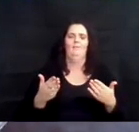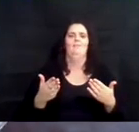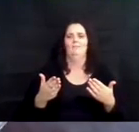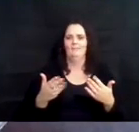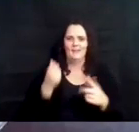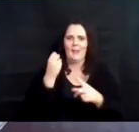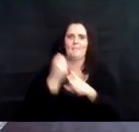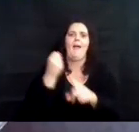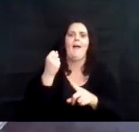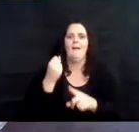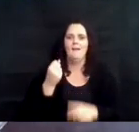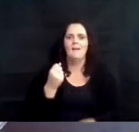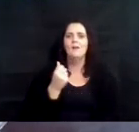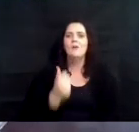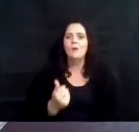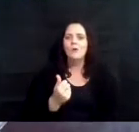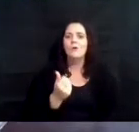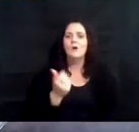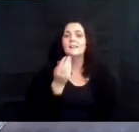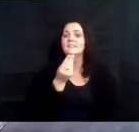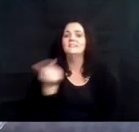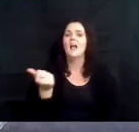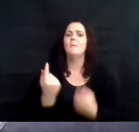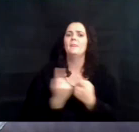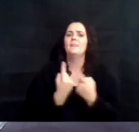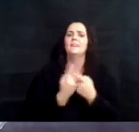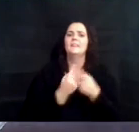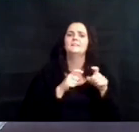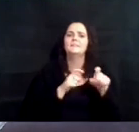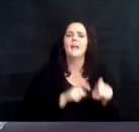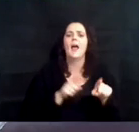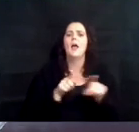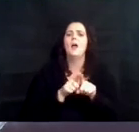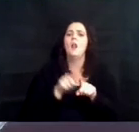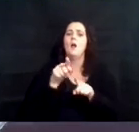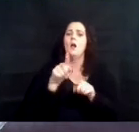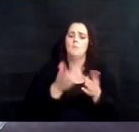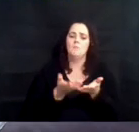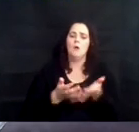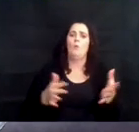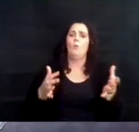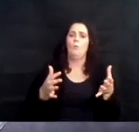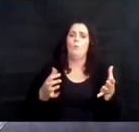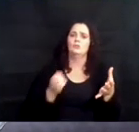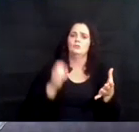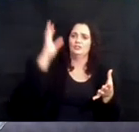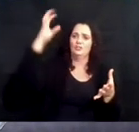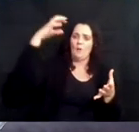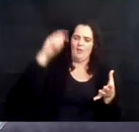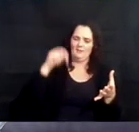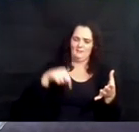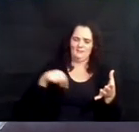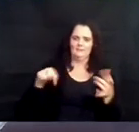And of course, you can have some elements that are static, like we did here with the tub and shower and you can have other elements that are dynamic.